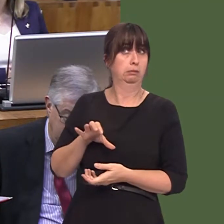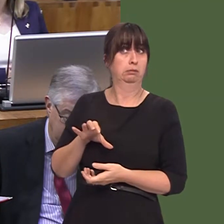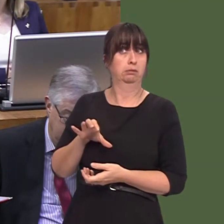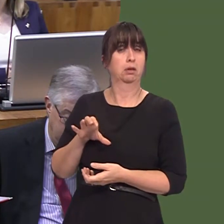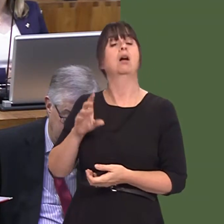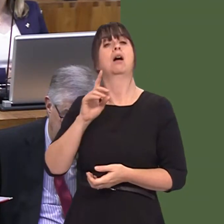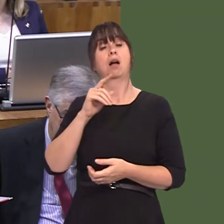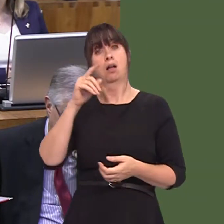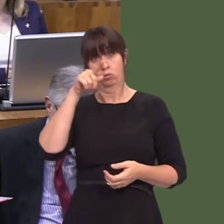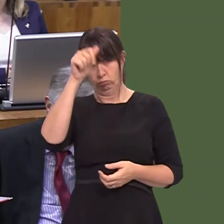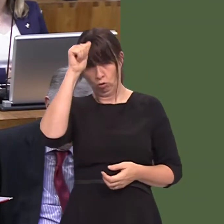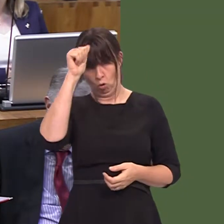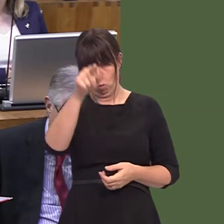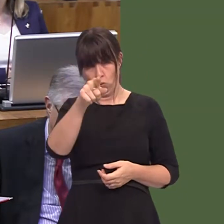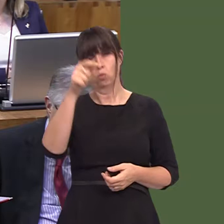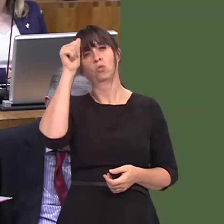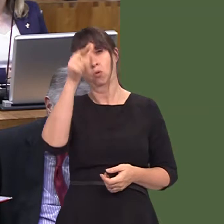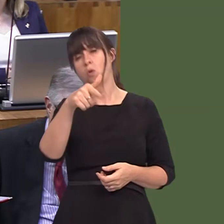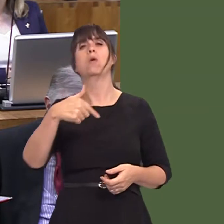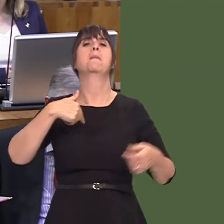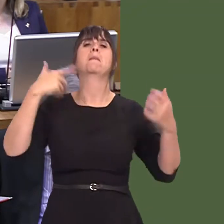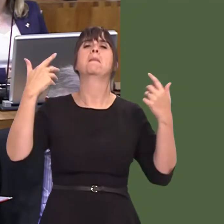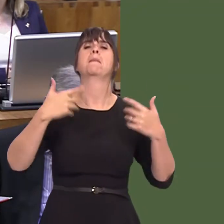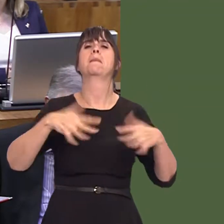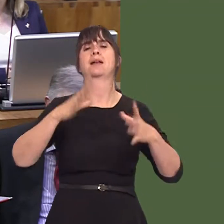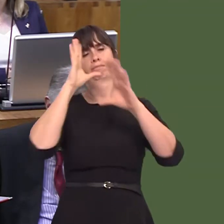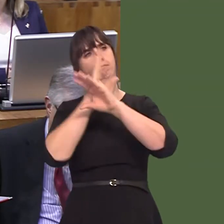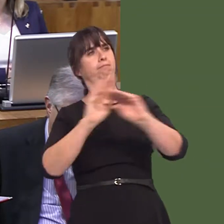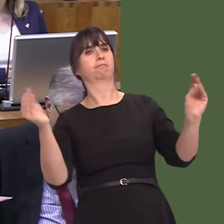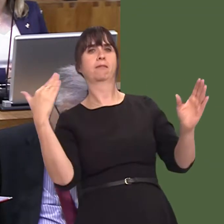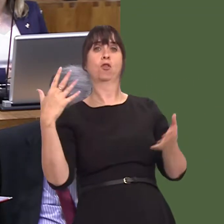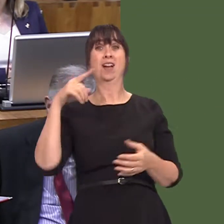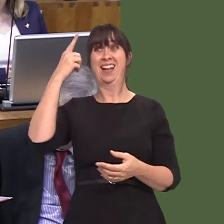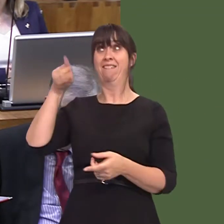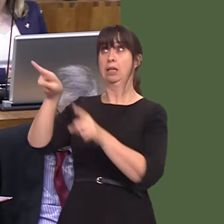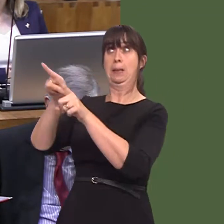said, as she knows, is that I think that the current pot that is available should be maintained